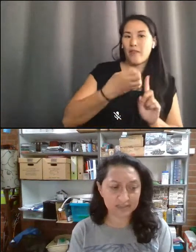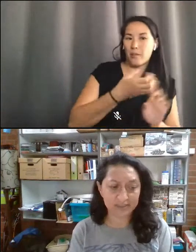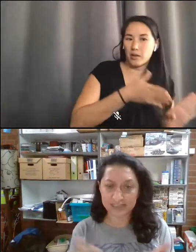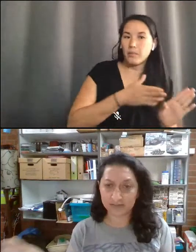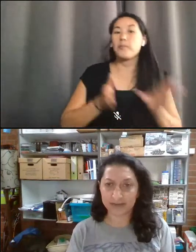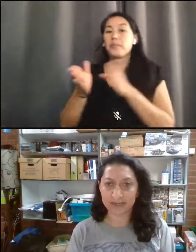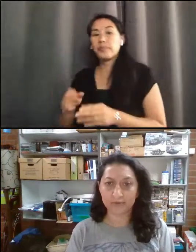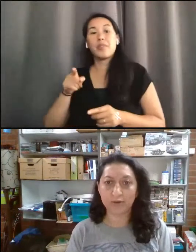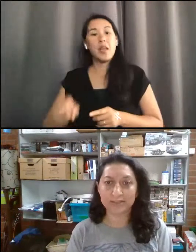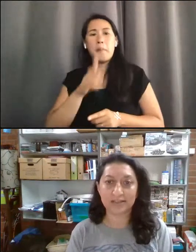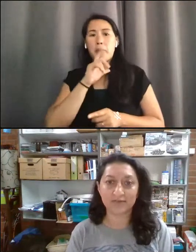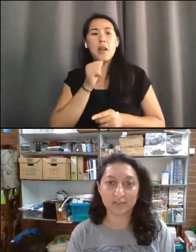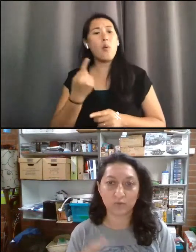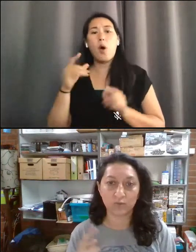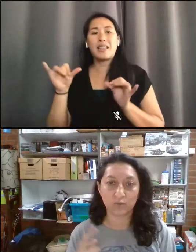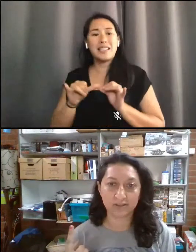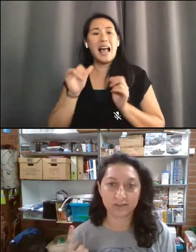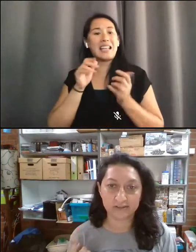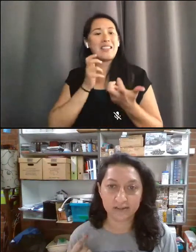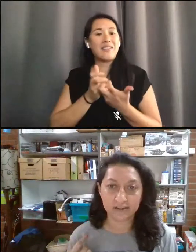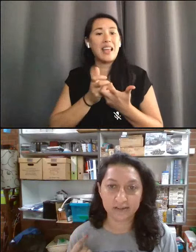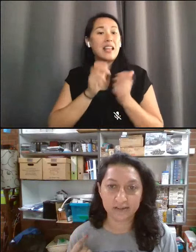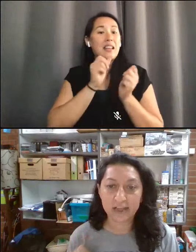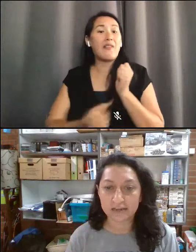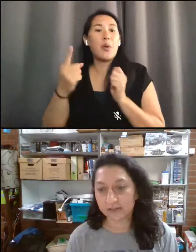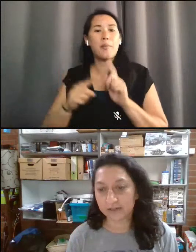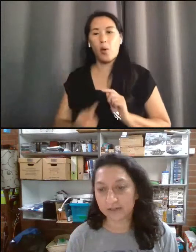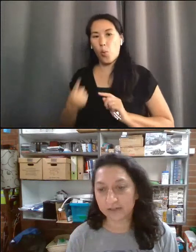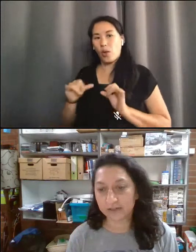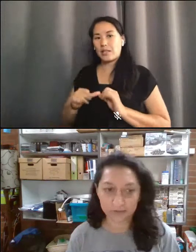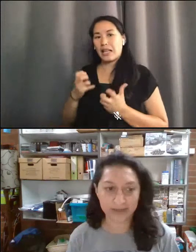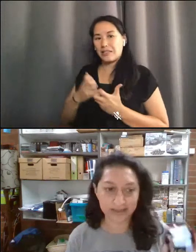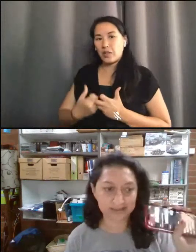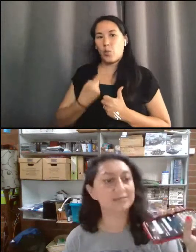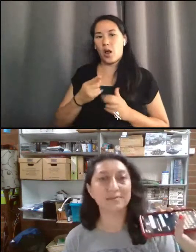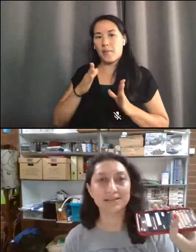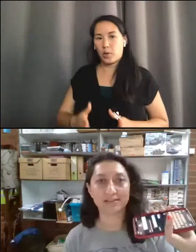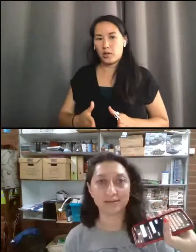fits everybody but one size fits one person and a good example of that would be this amazing thing